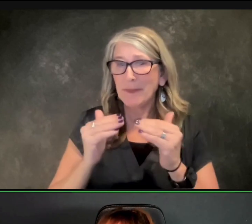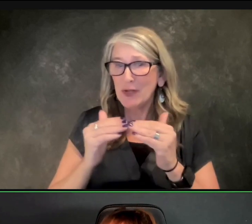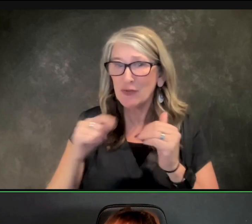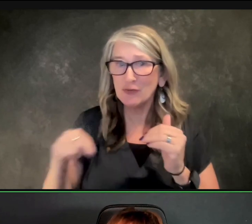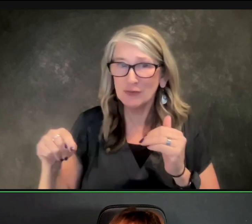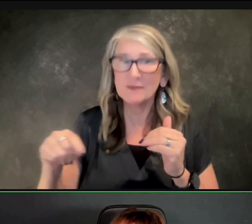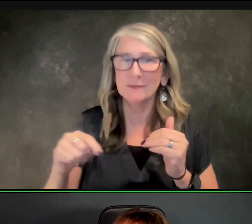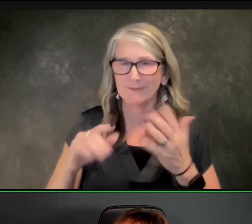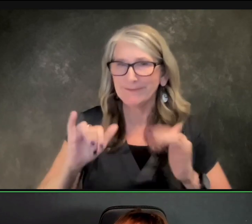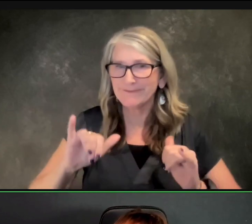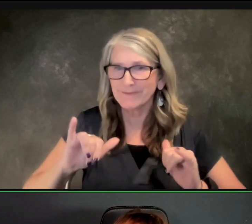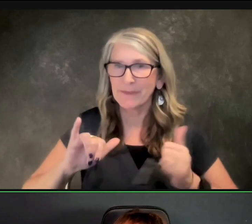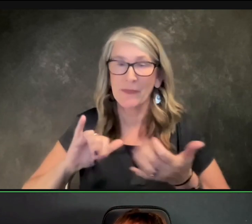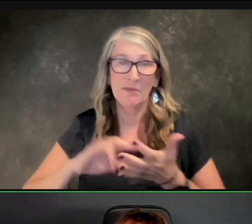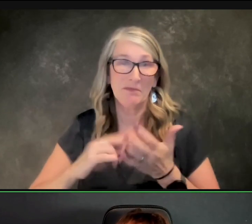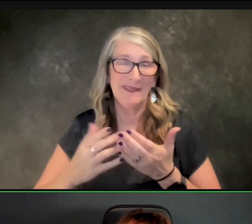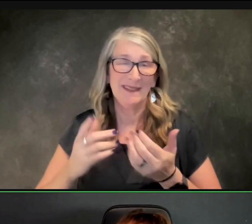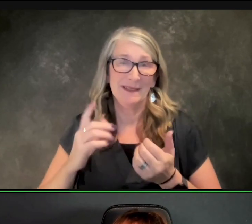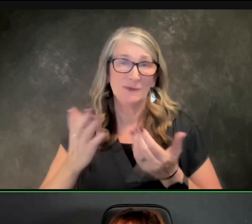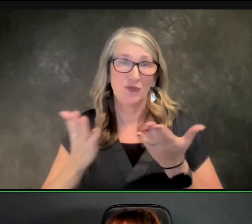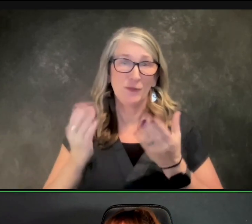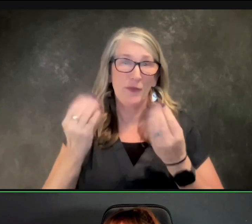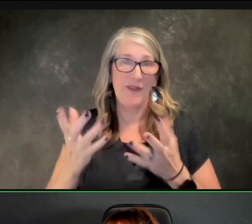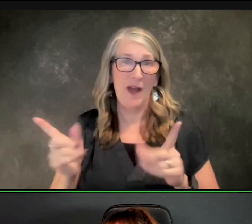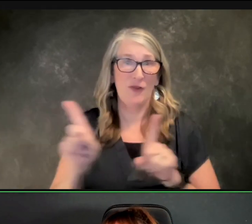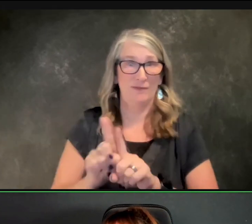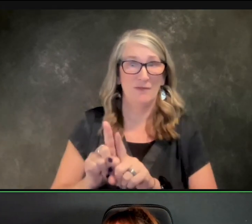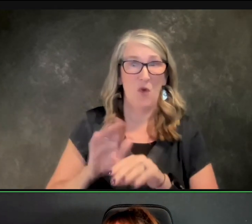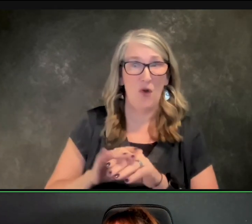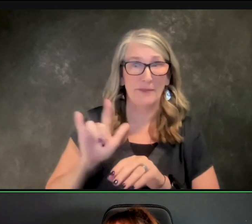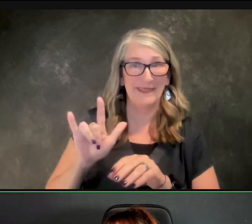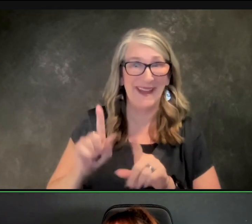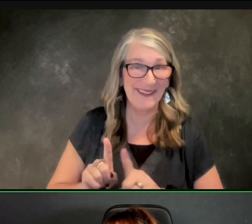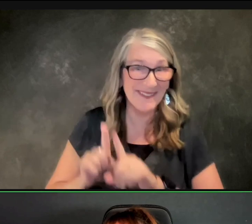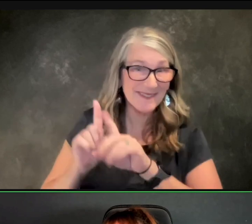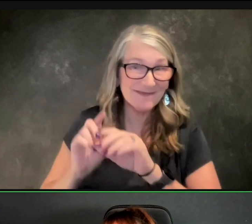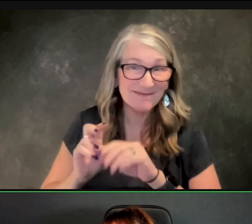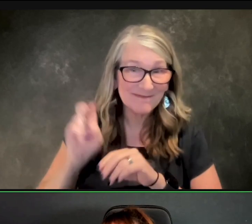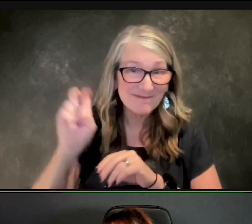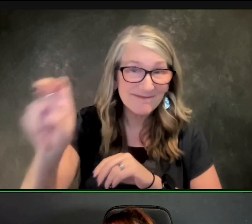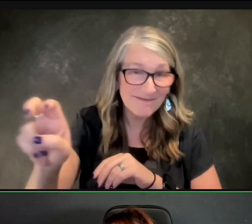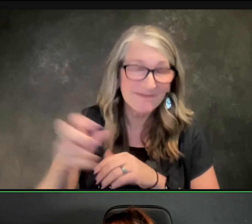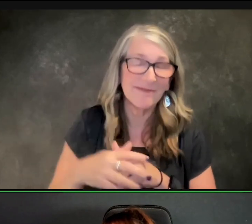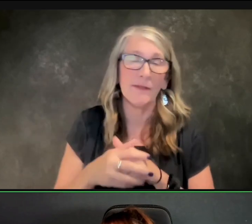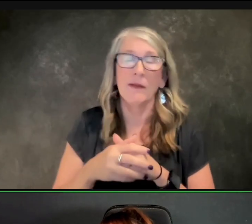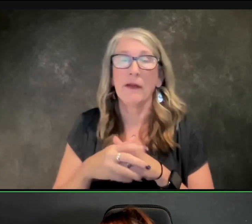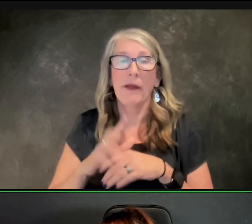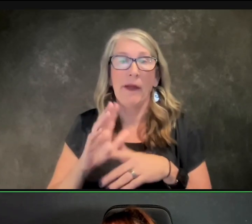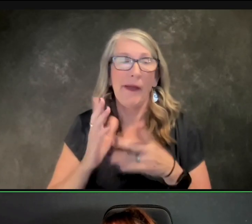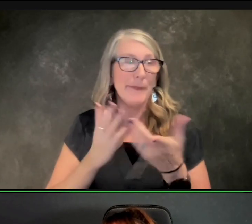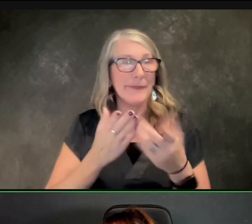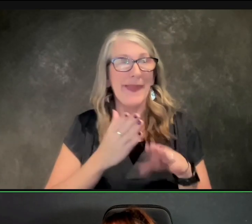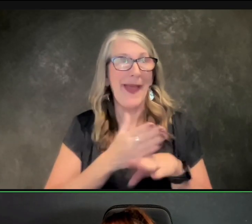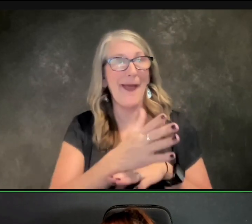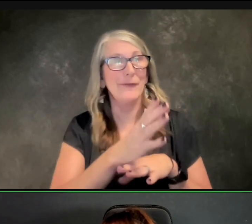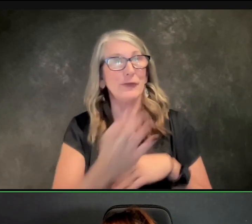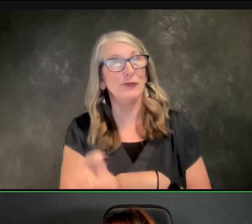If a student is flying and they're talking with their peers about what will be happening on the plane, you